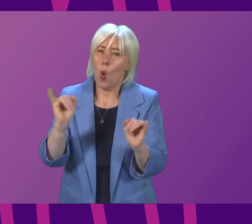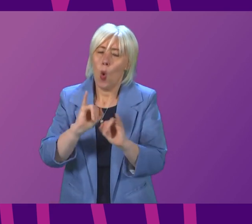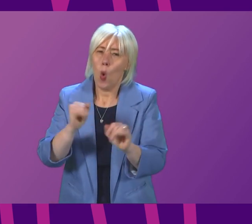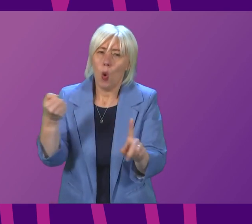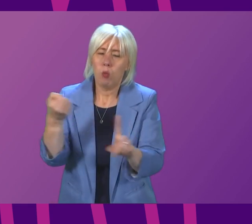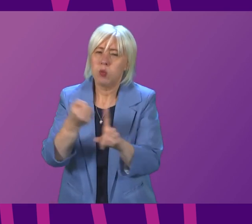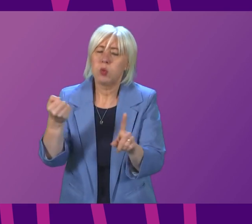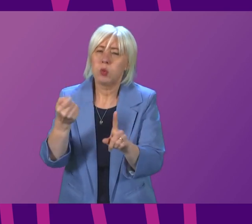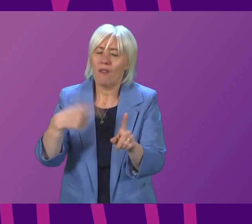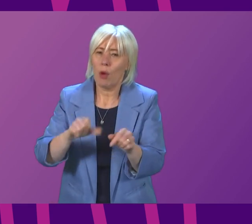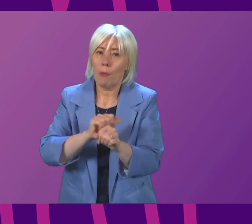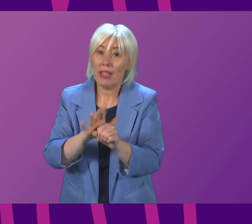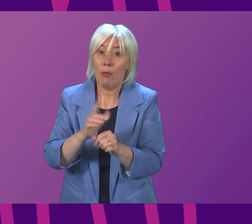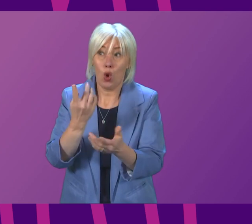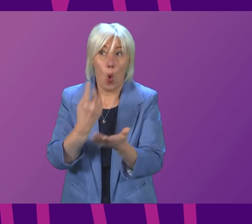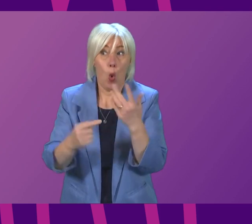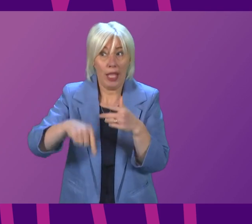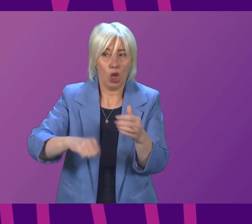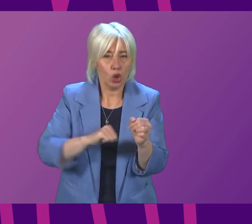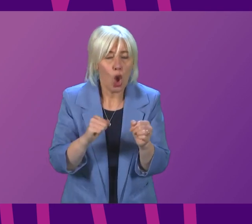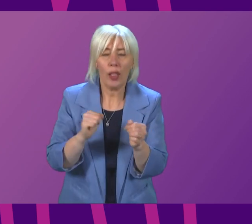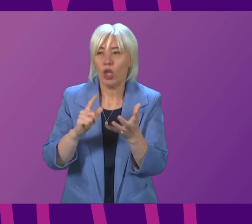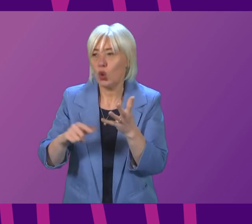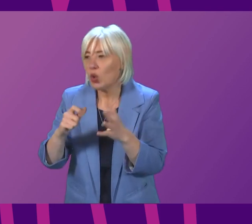pandemic, not just in Scotland or the UK, but across Europe and the world.